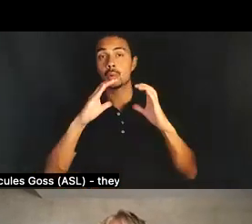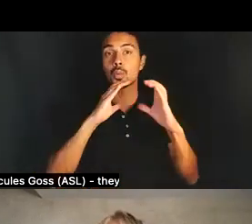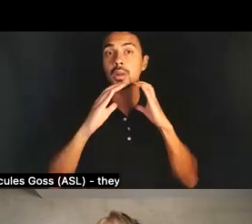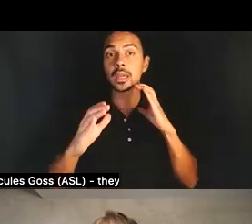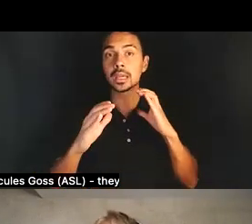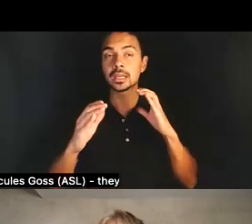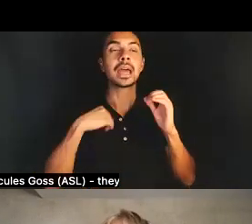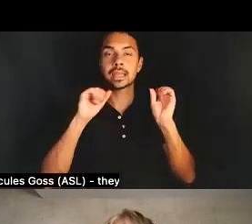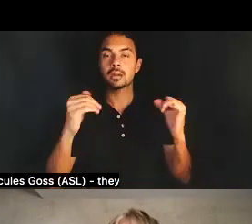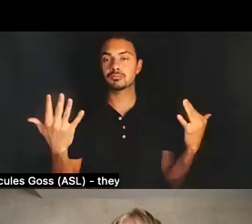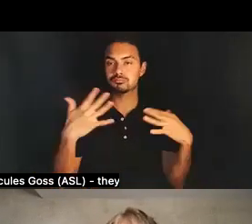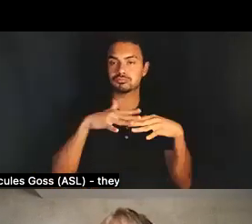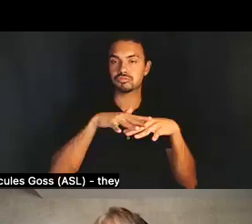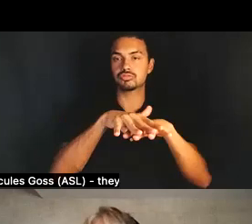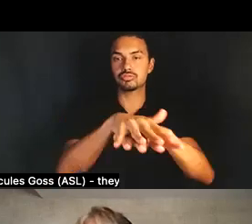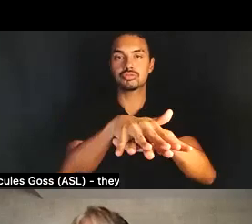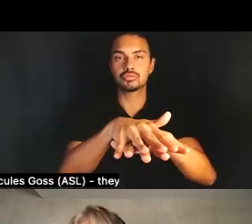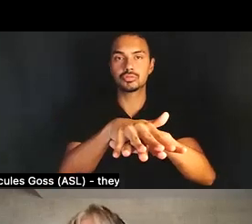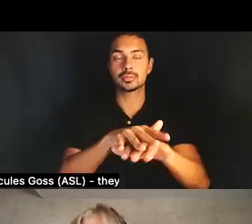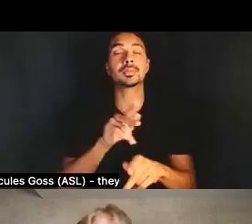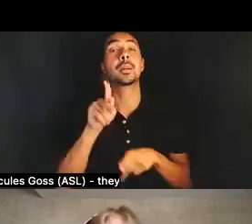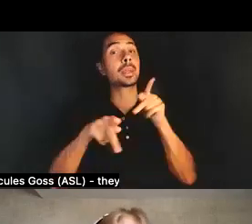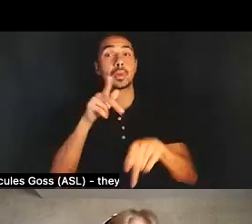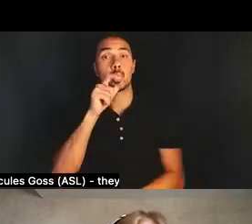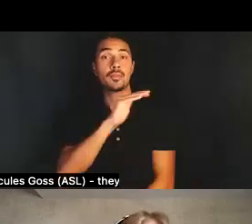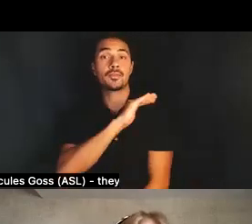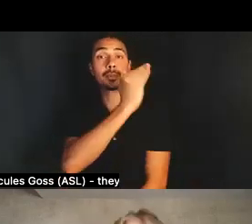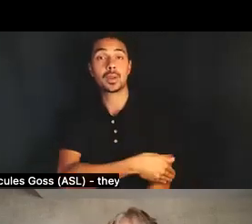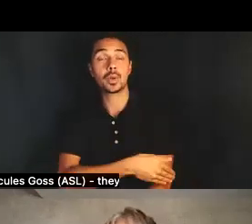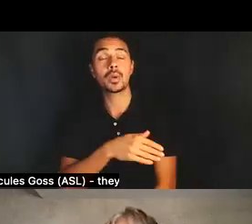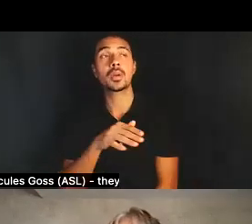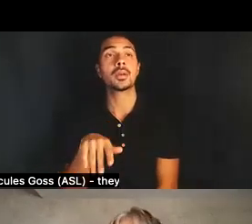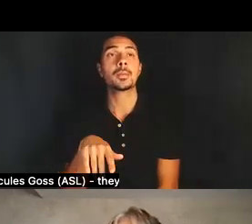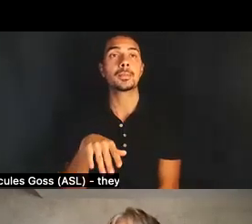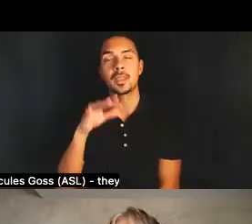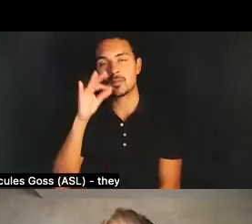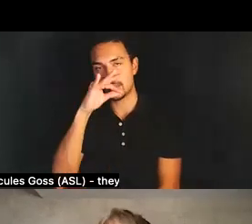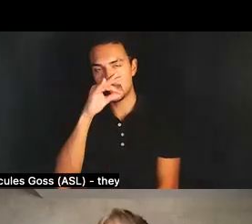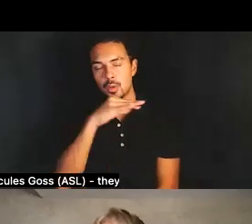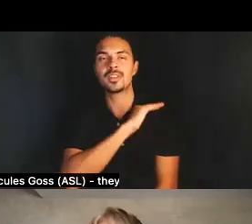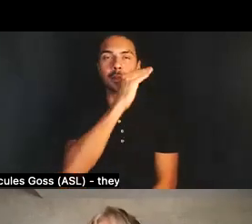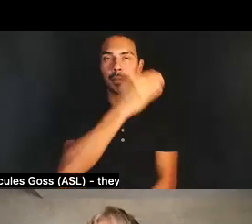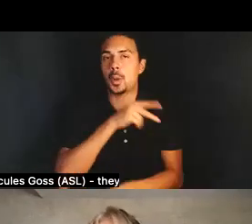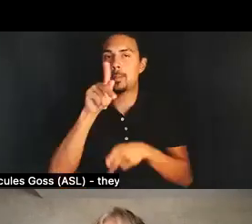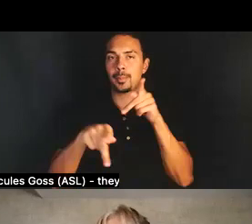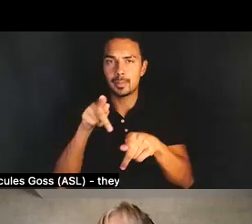and interface of people. You know, for people who are Filipino or